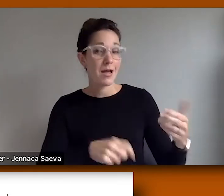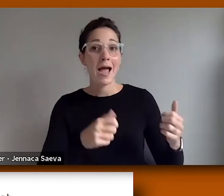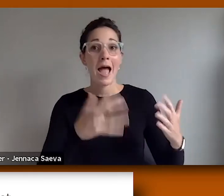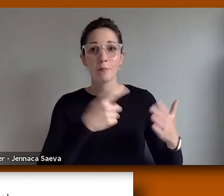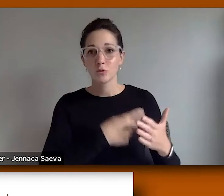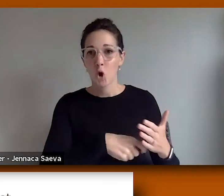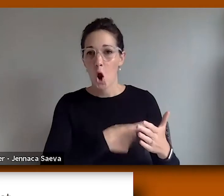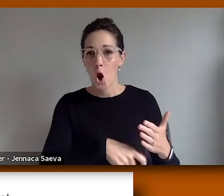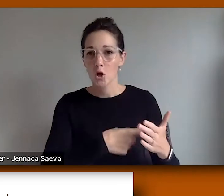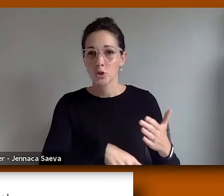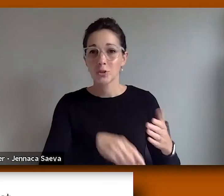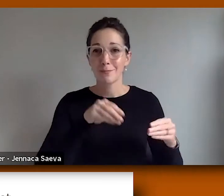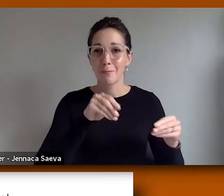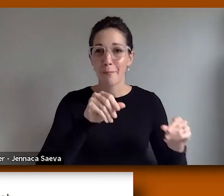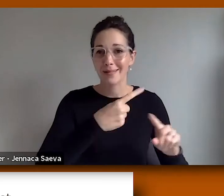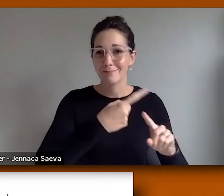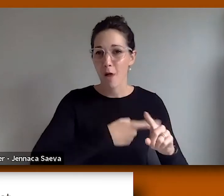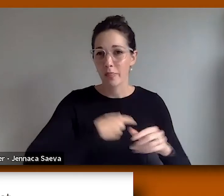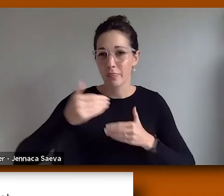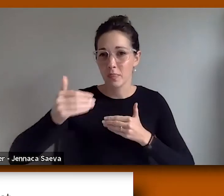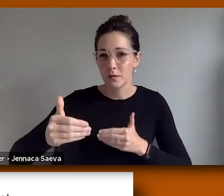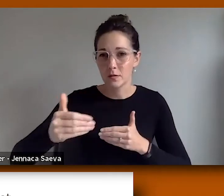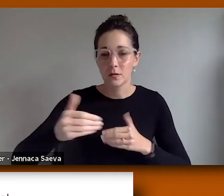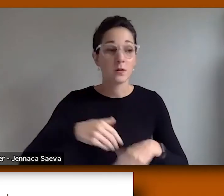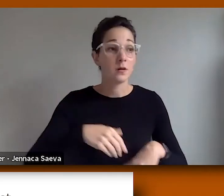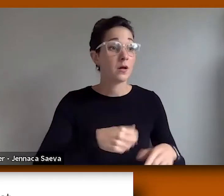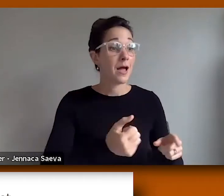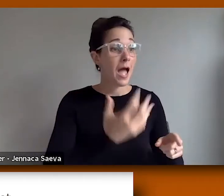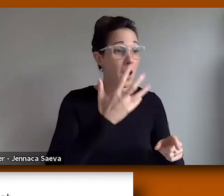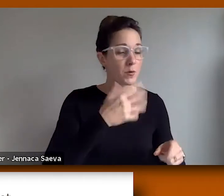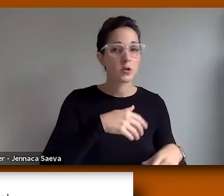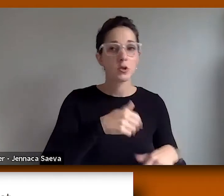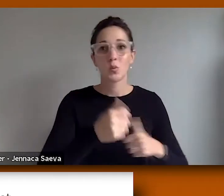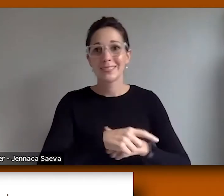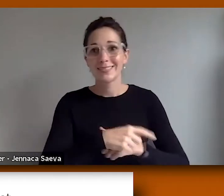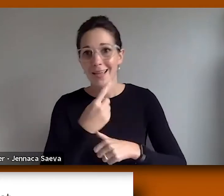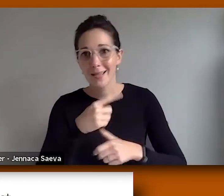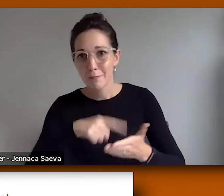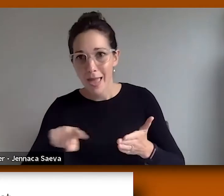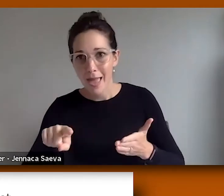what they spent it on, and the dates that they incurred those charges.